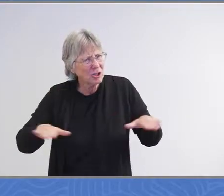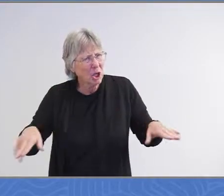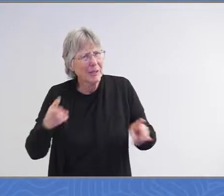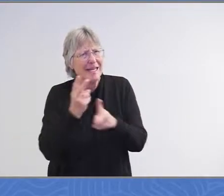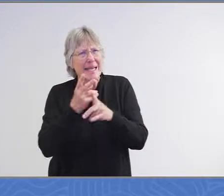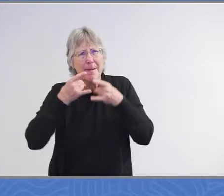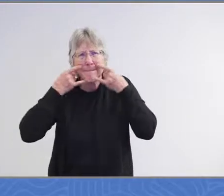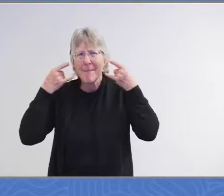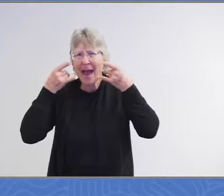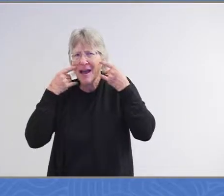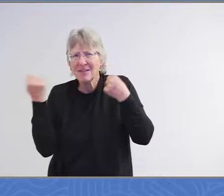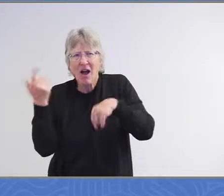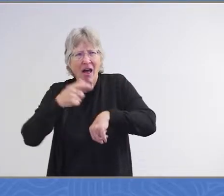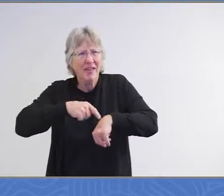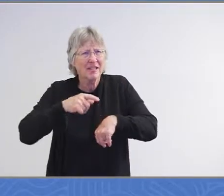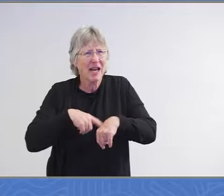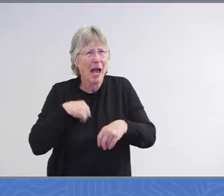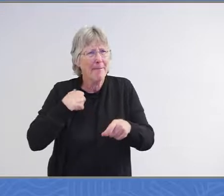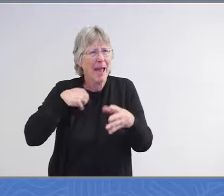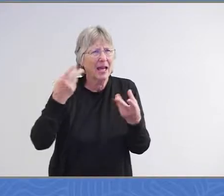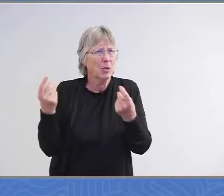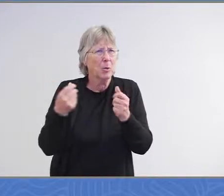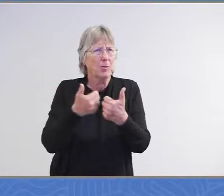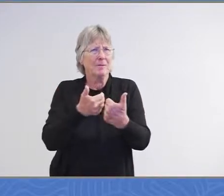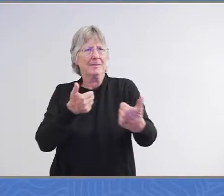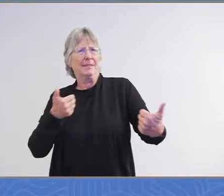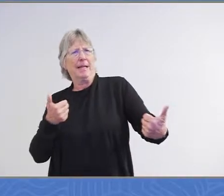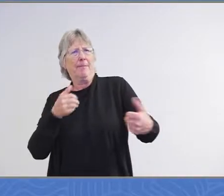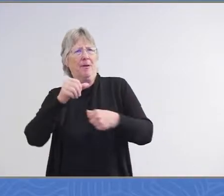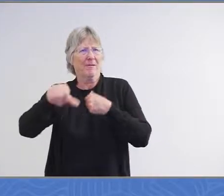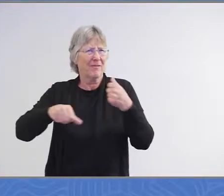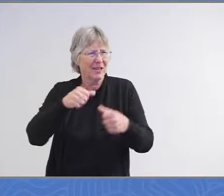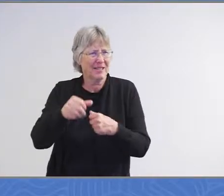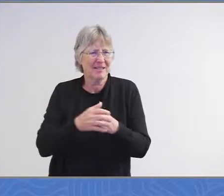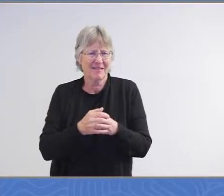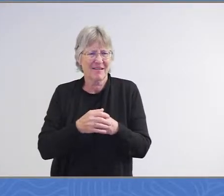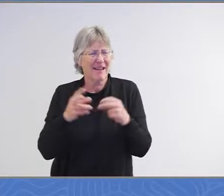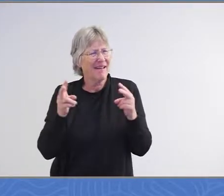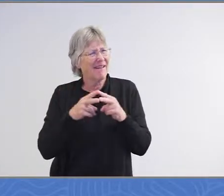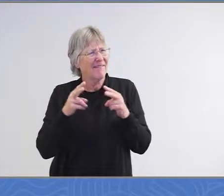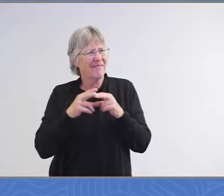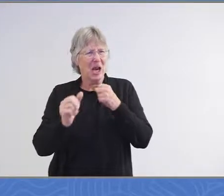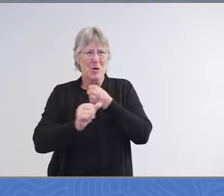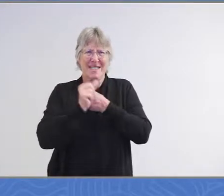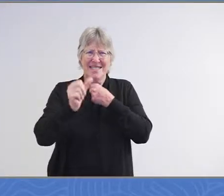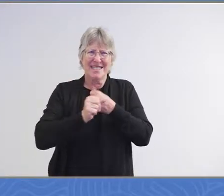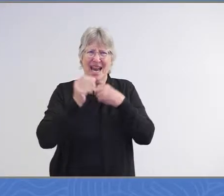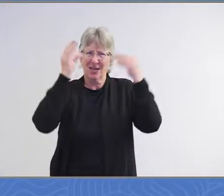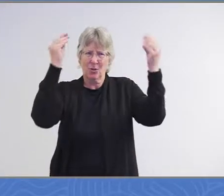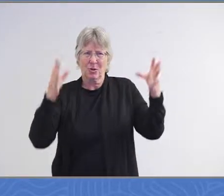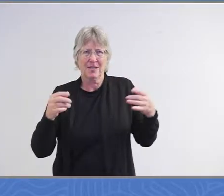and practice social distancing. And it is criminally endangering to the teachers to expect them to be the one to implement these rules